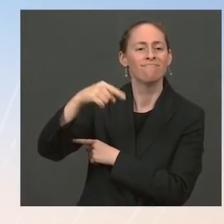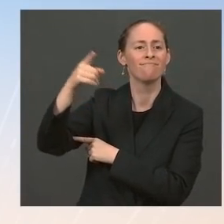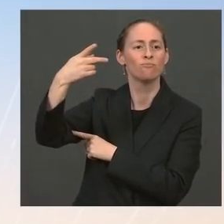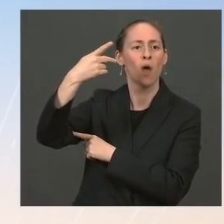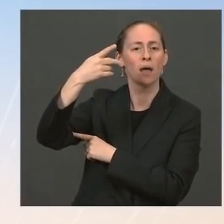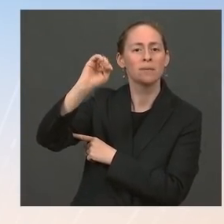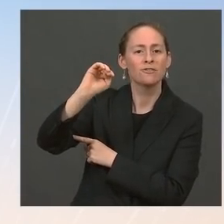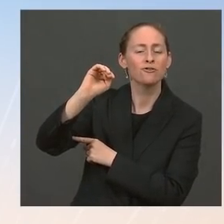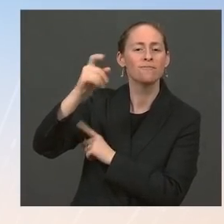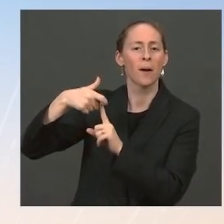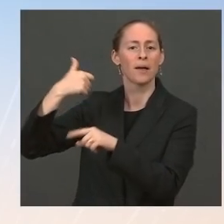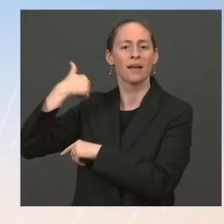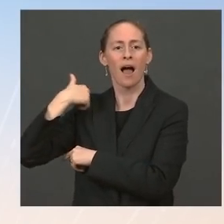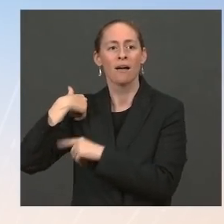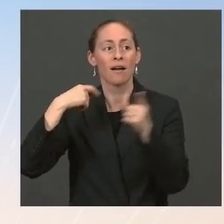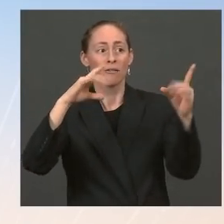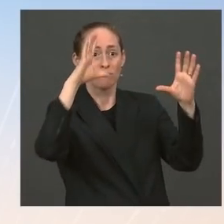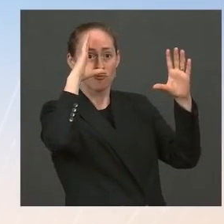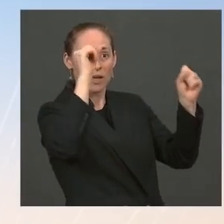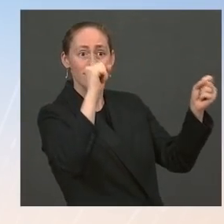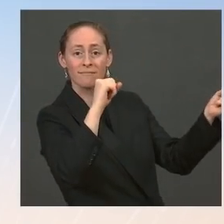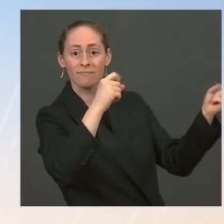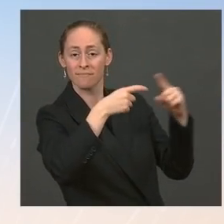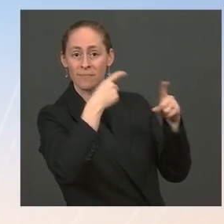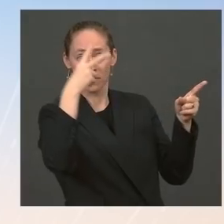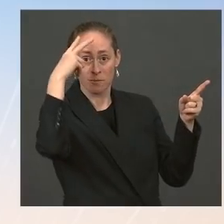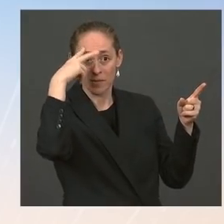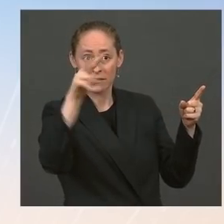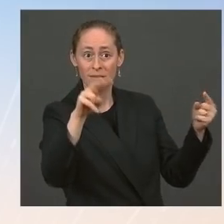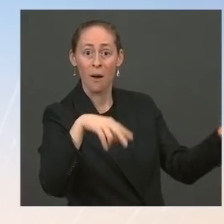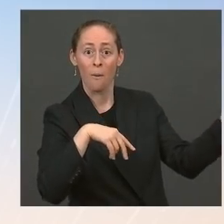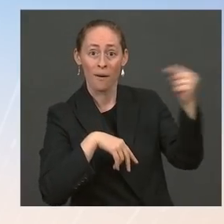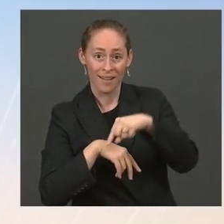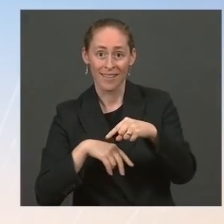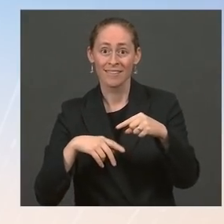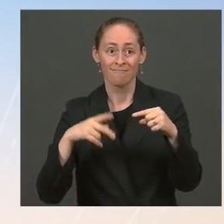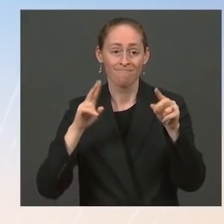I would note that in the last three weeks, the President has hosted two press conferences --